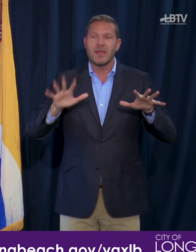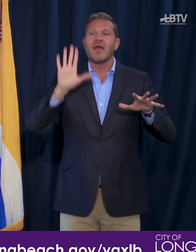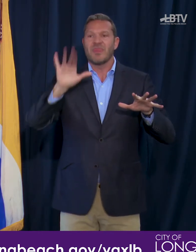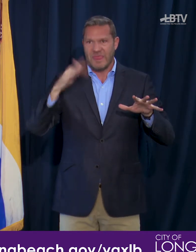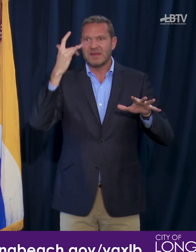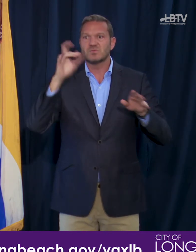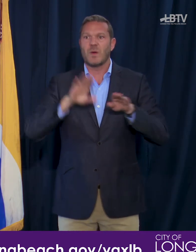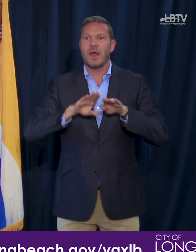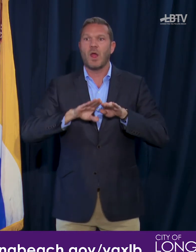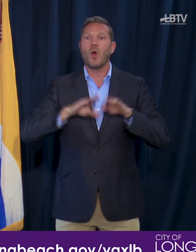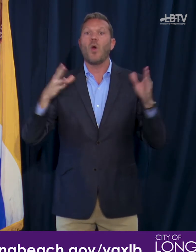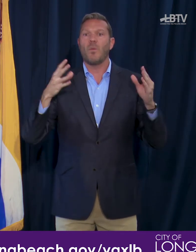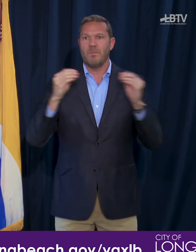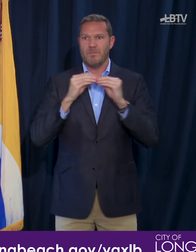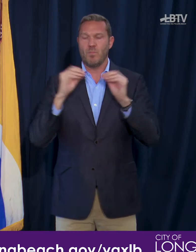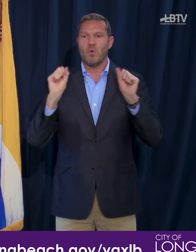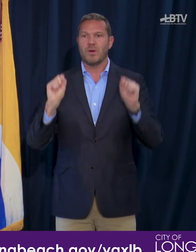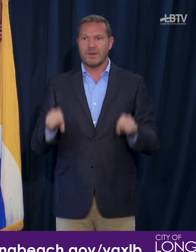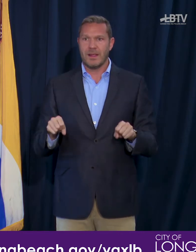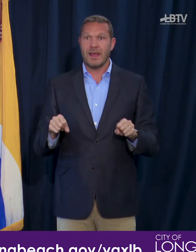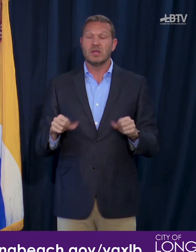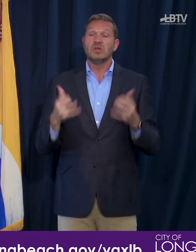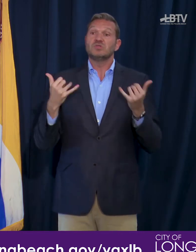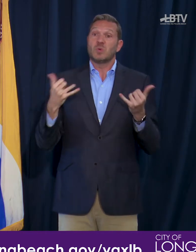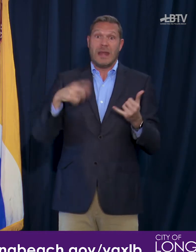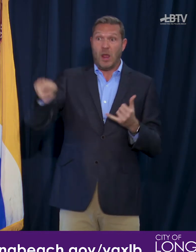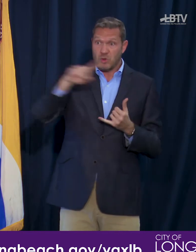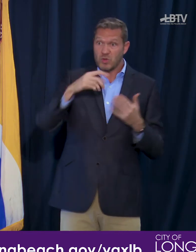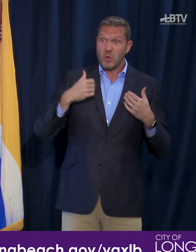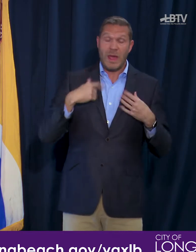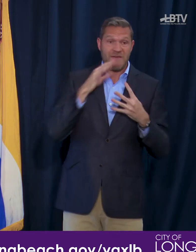But while this expands residents arrays of options, I ask that you be thoughtful about